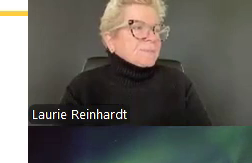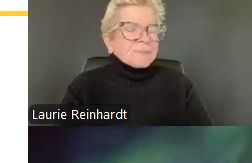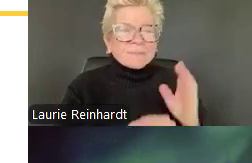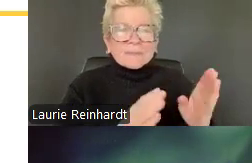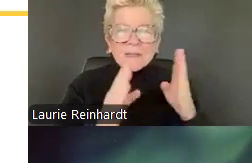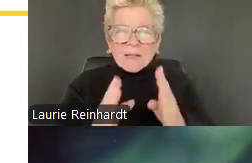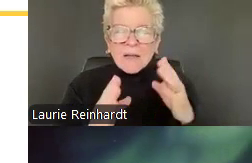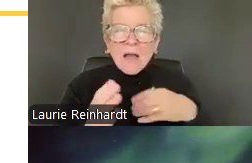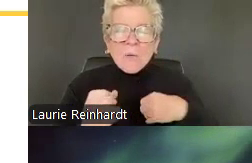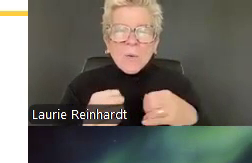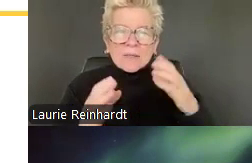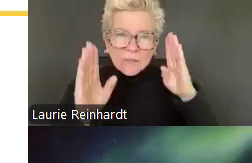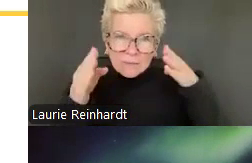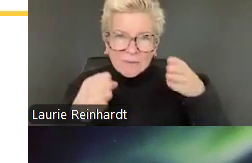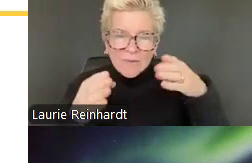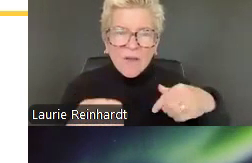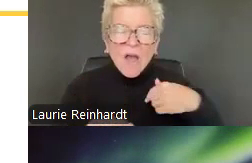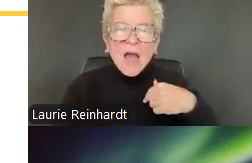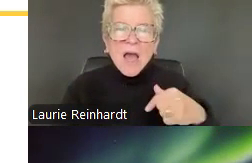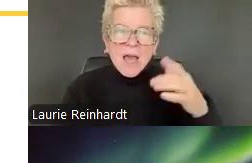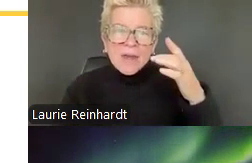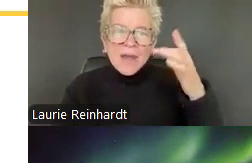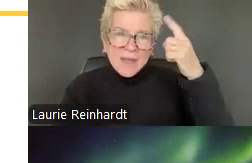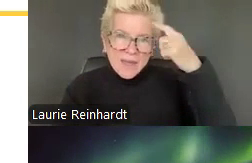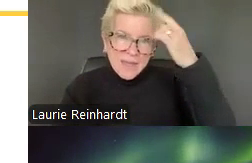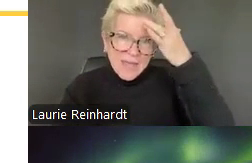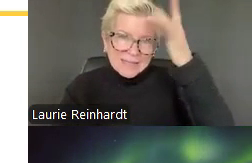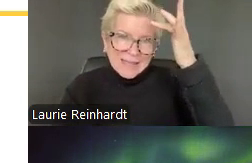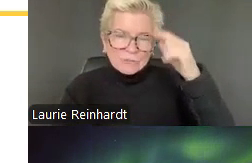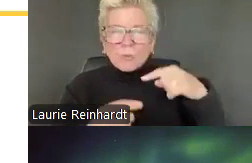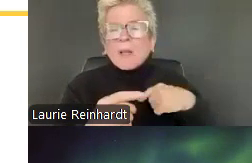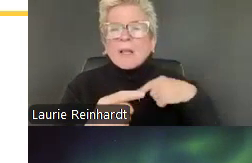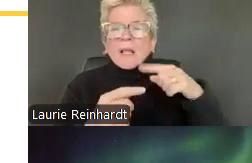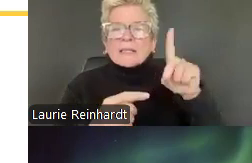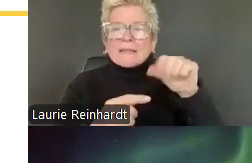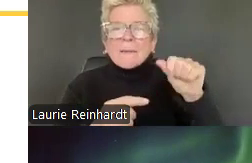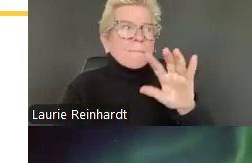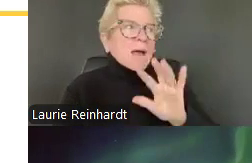disabilities which is about right in the middle - so only about 3% of our students who have IEPs